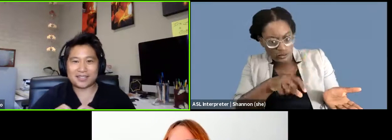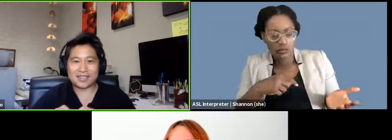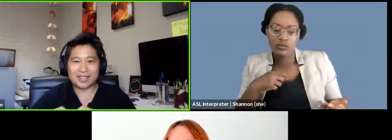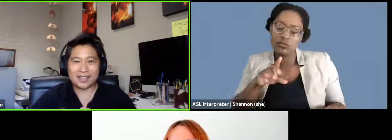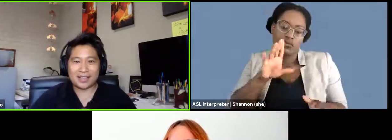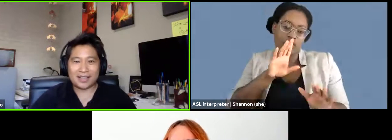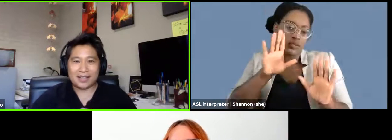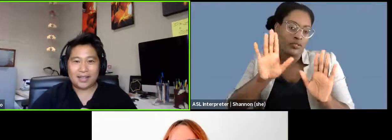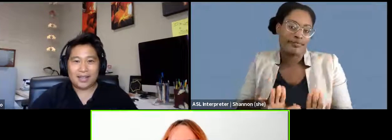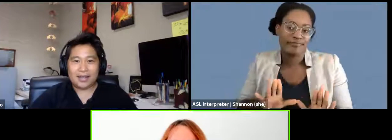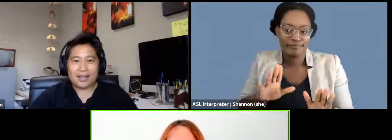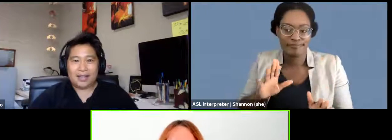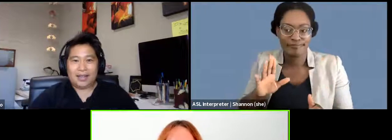Yeah, yeah.